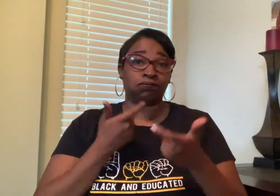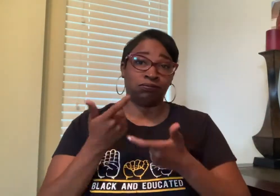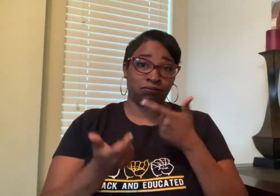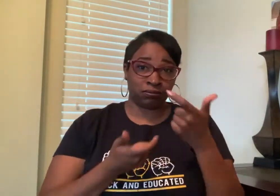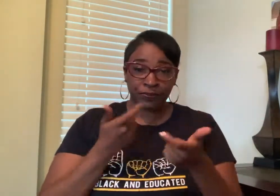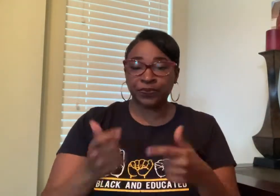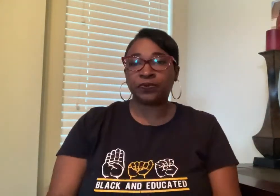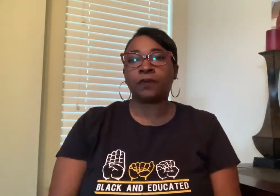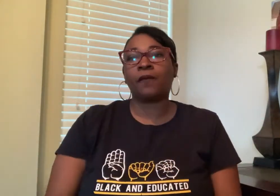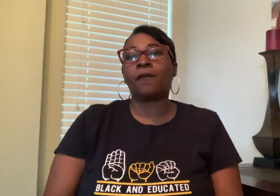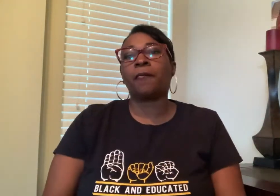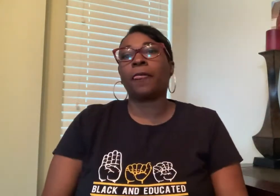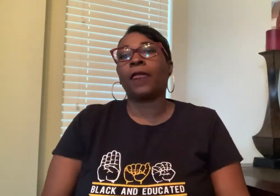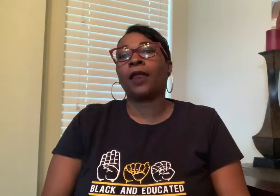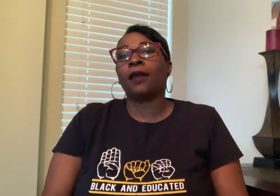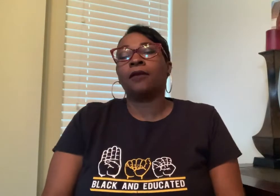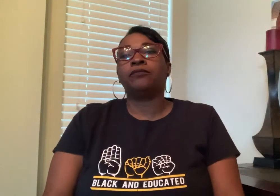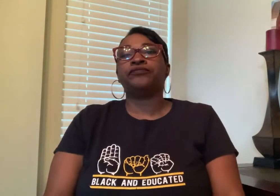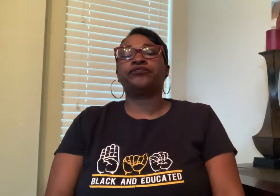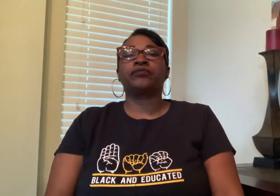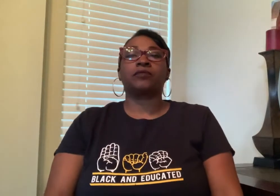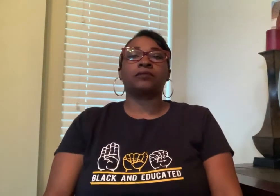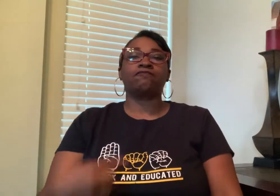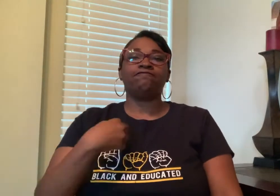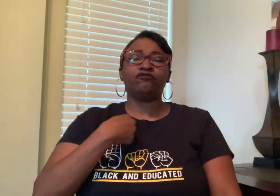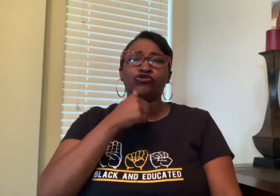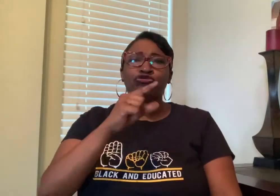So many different stories and I have watched countless.